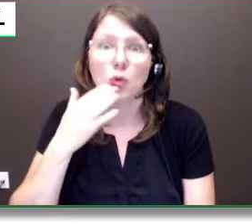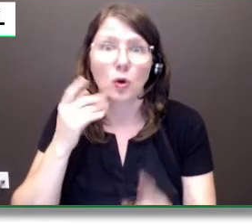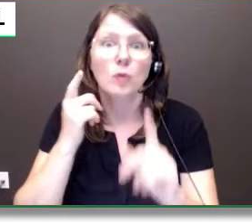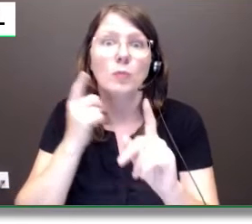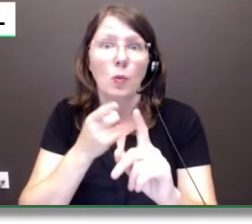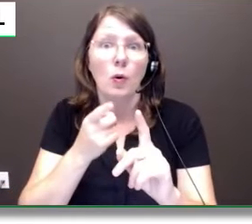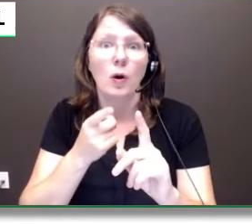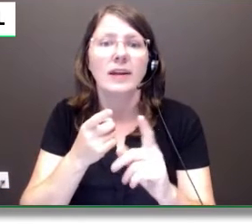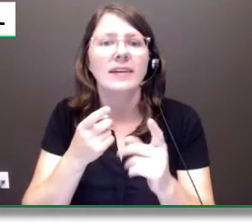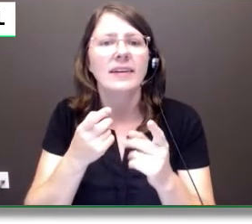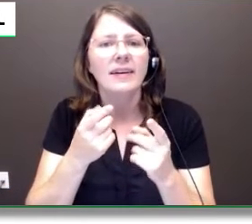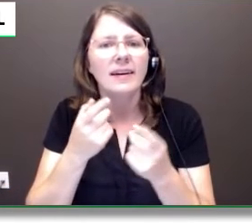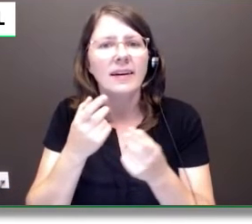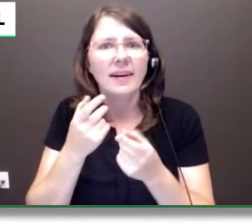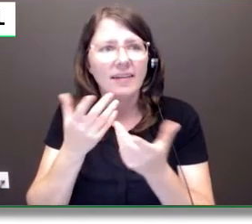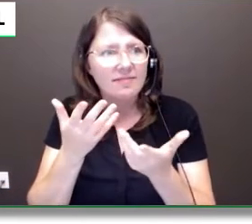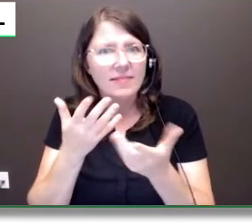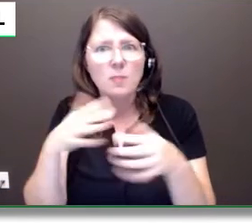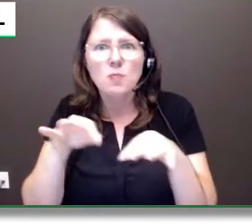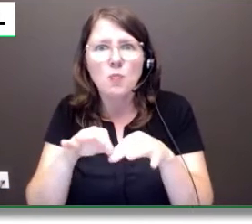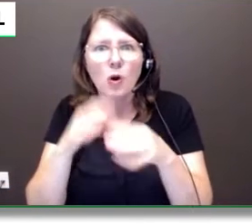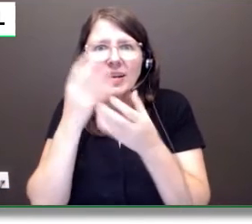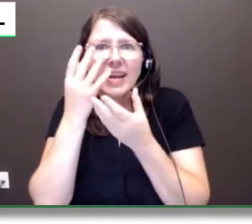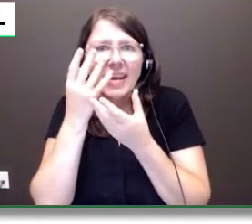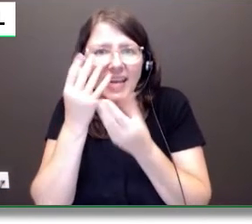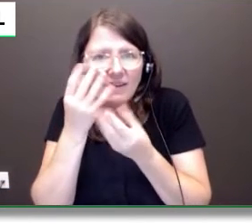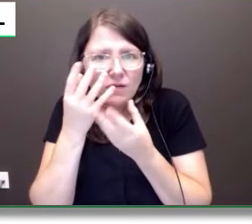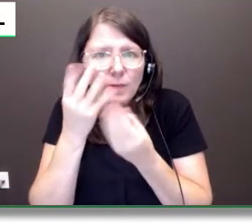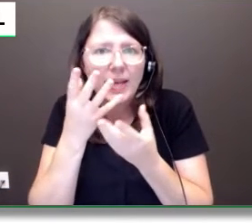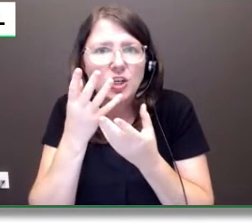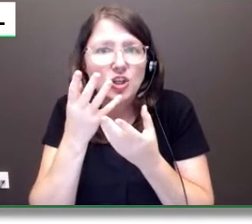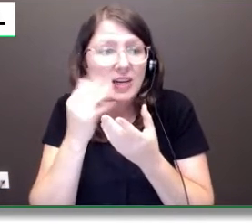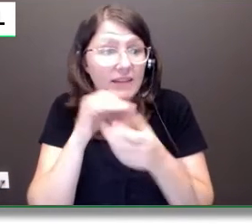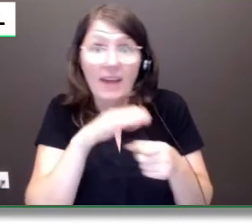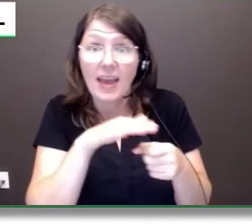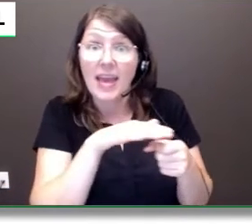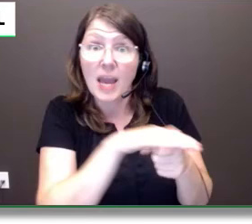areas if it's a historic or preservation area the more people know and the more